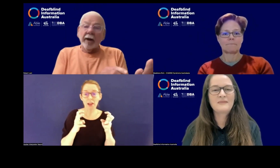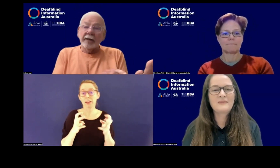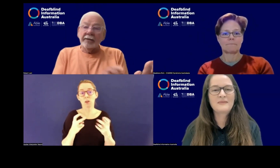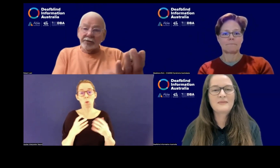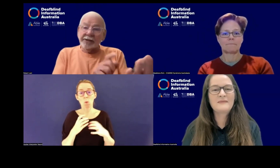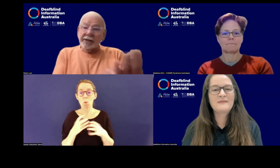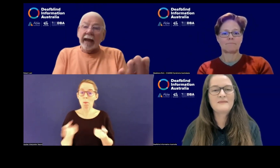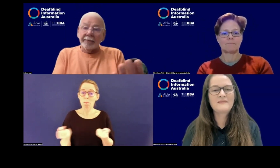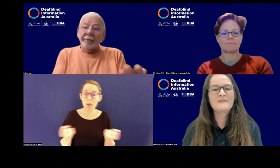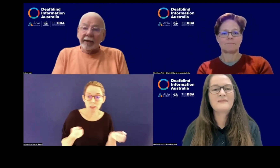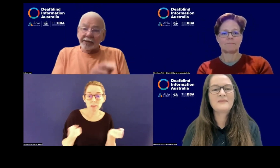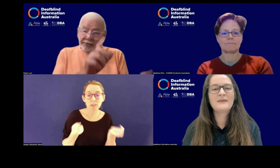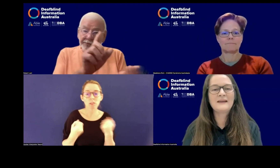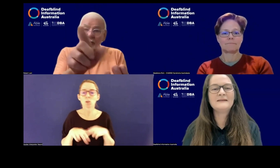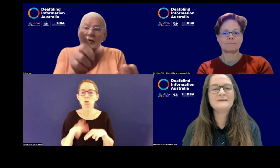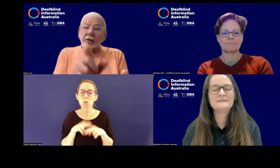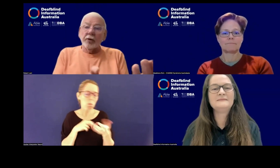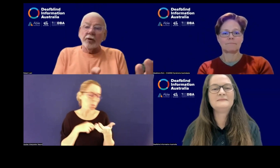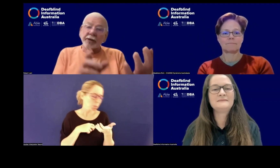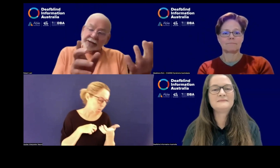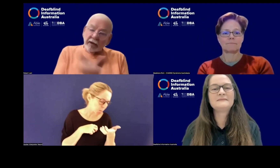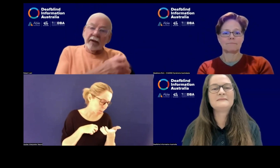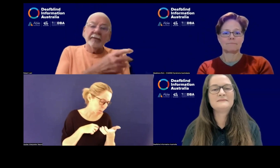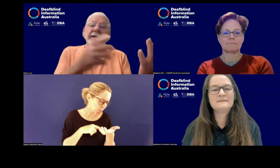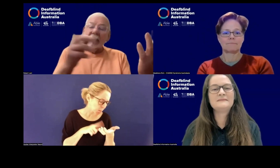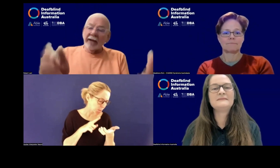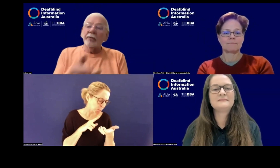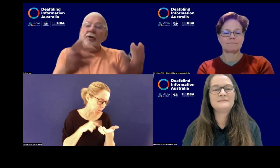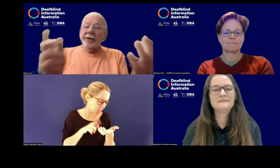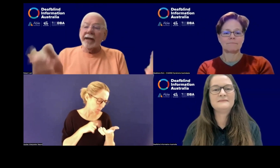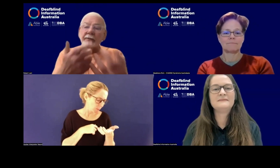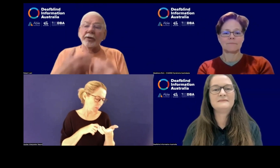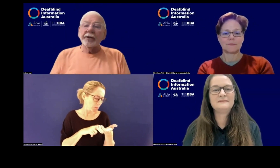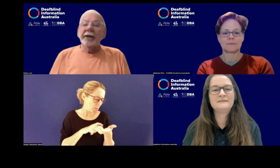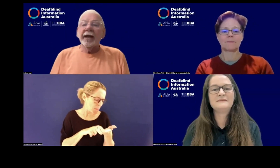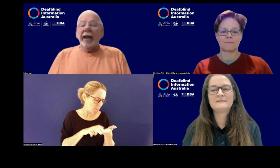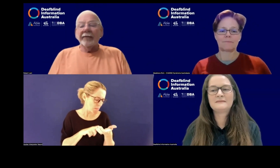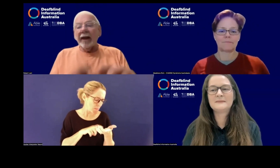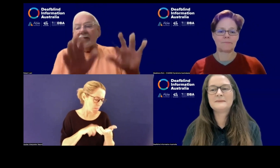by using the app, just choosing a word and then another word, another word and then have